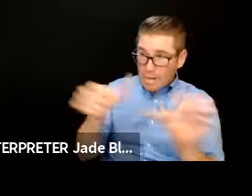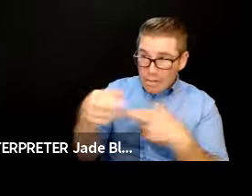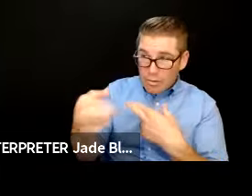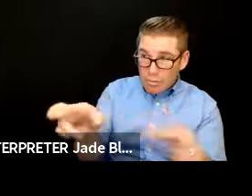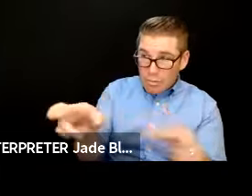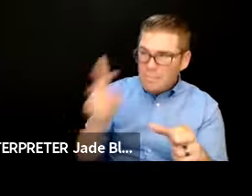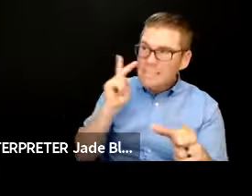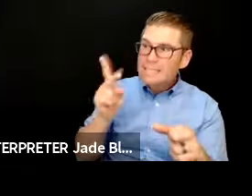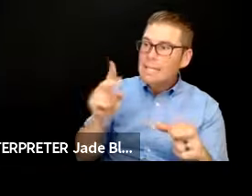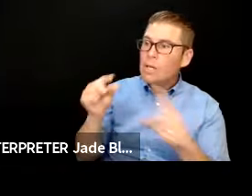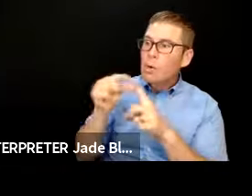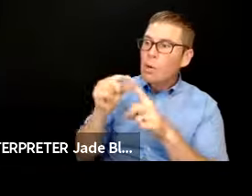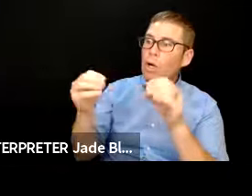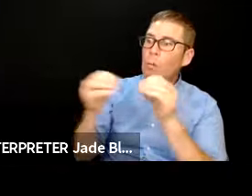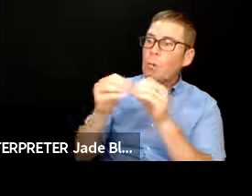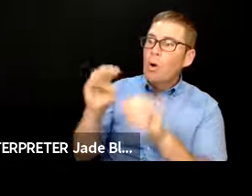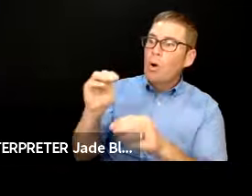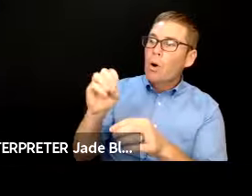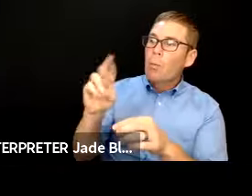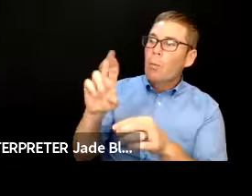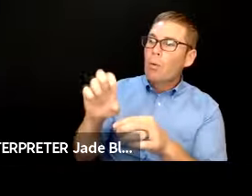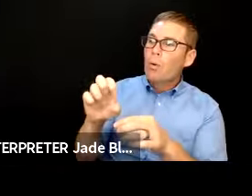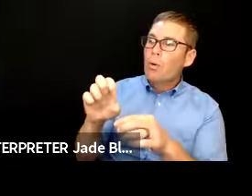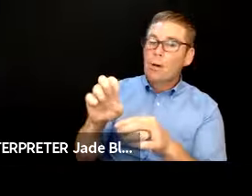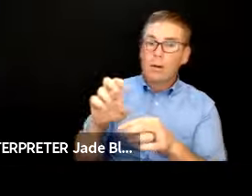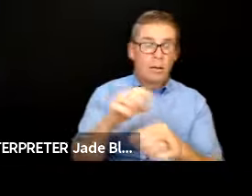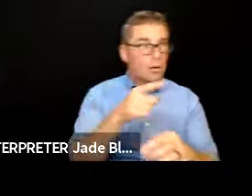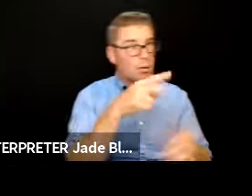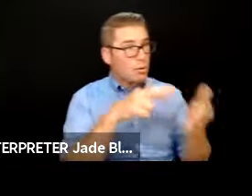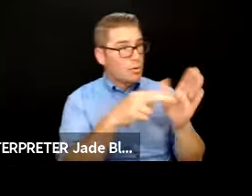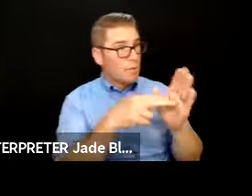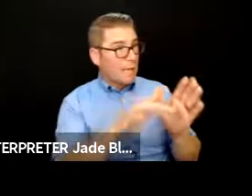Do you have access to break out rooms or no Do you see that under more.